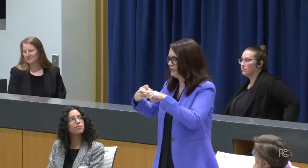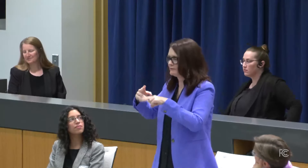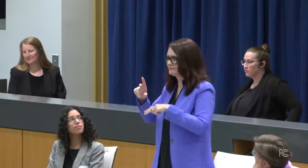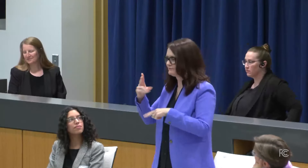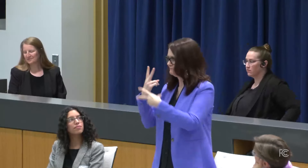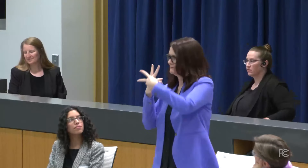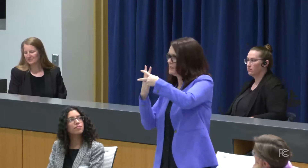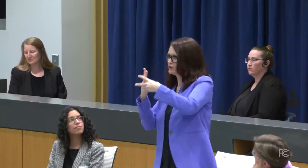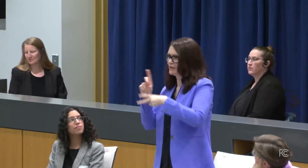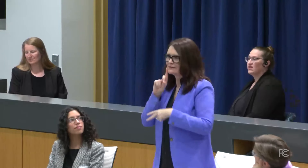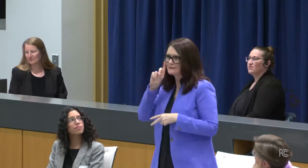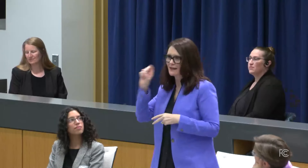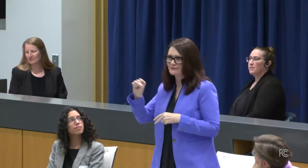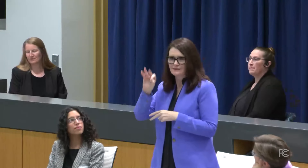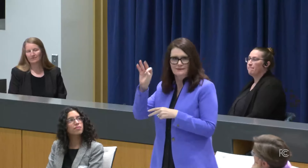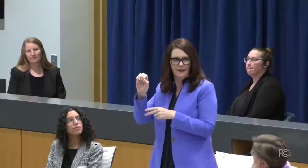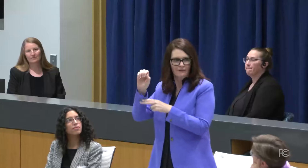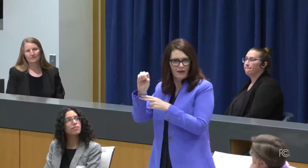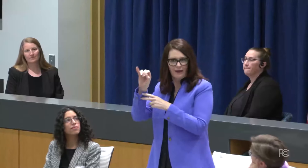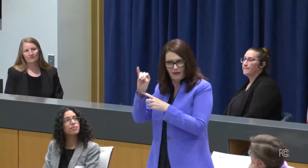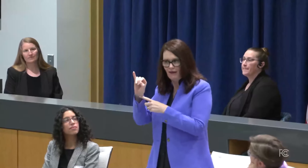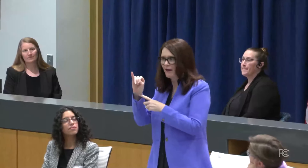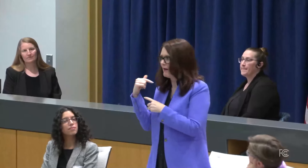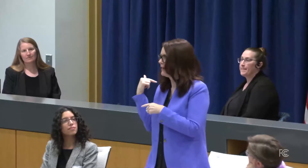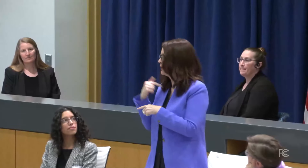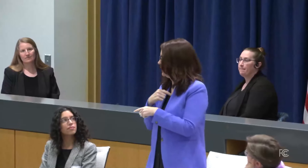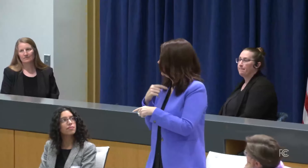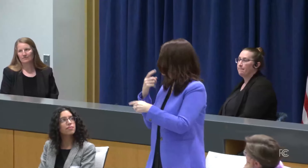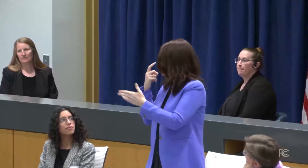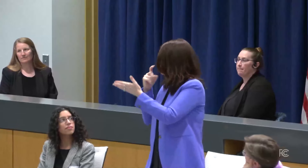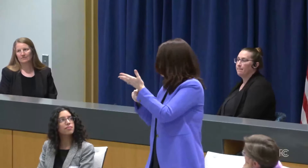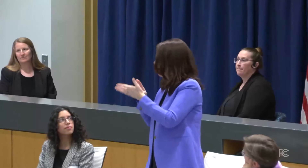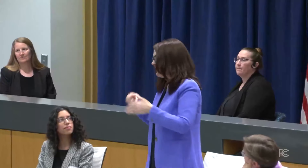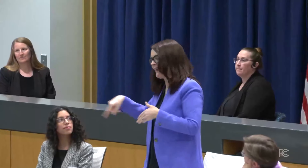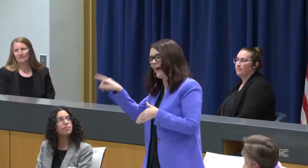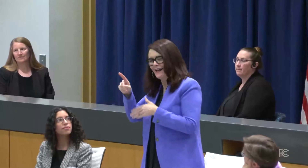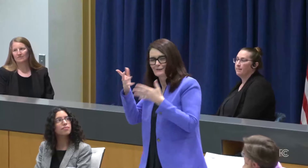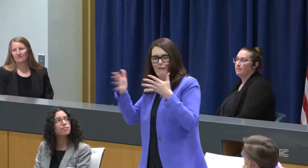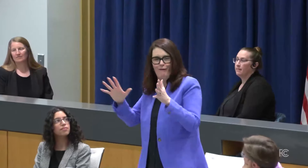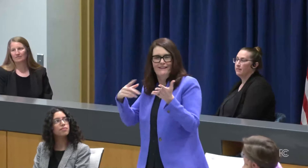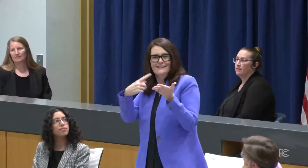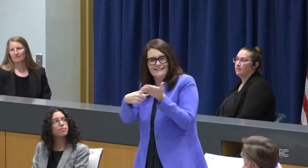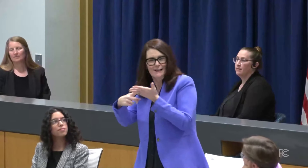I AM HAPPY TO COMMENT ON CHATBOTS. FIRST OF ALL, THERE HAVE